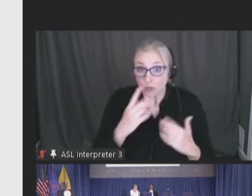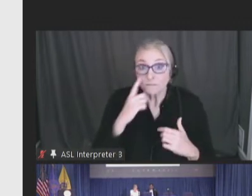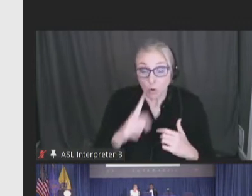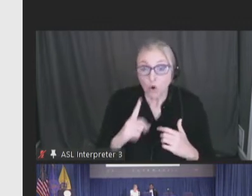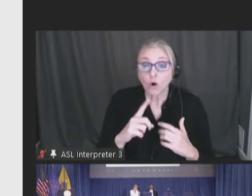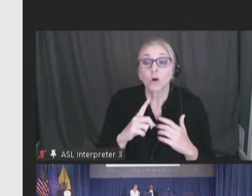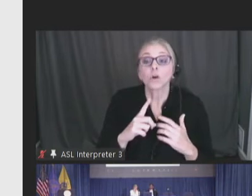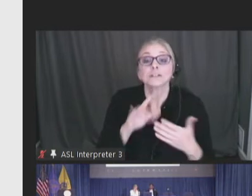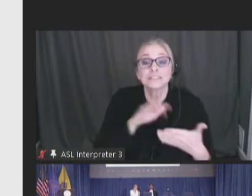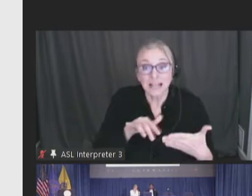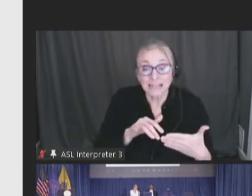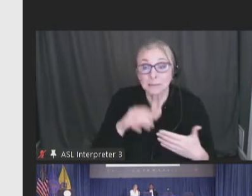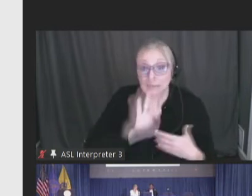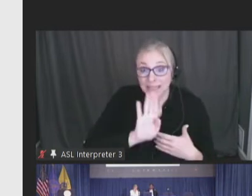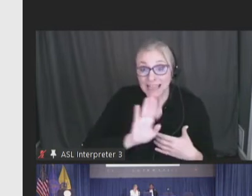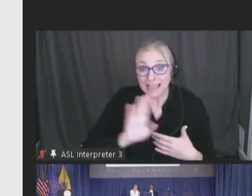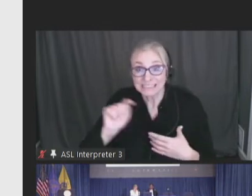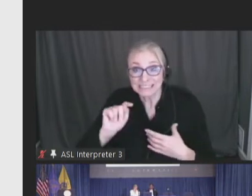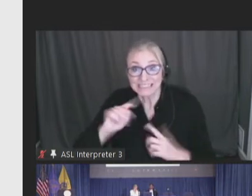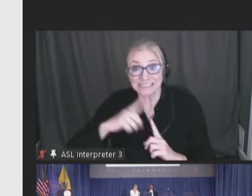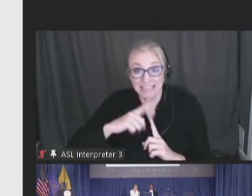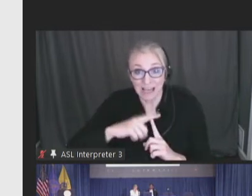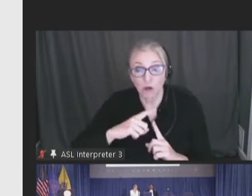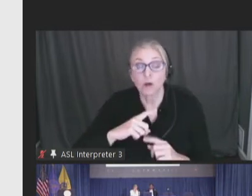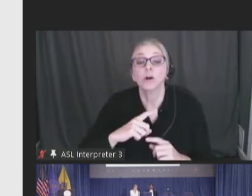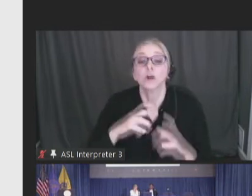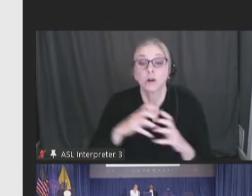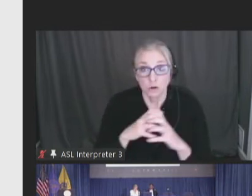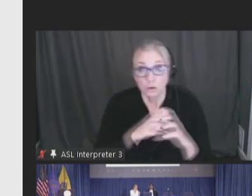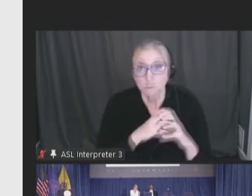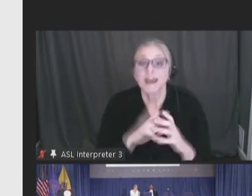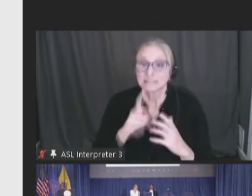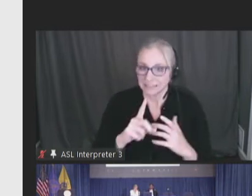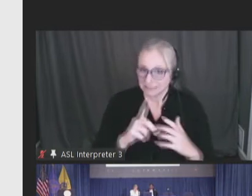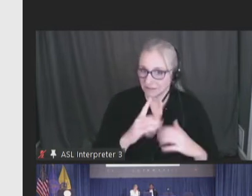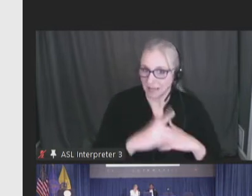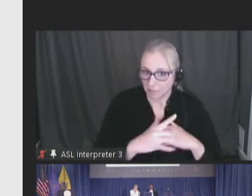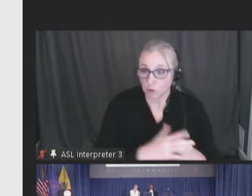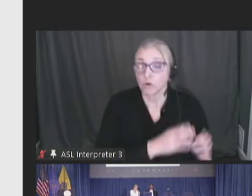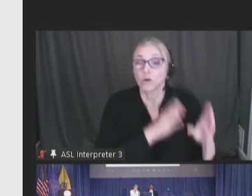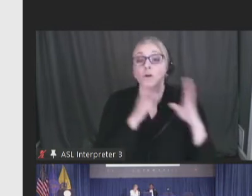B and T cell responses because the reagents are available. On the other hand, guinea pigs